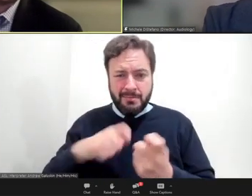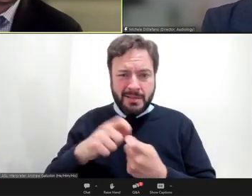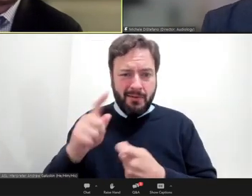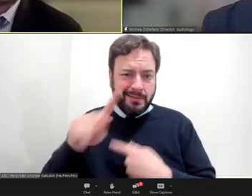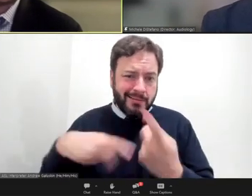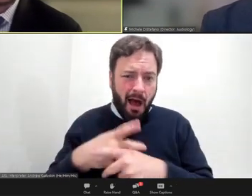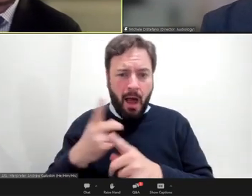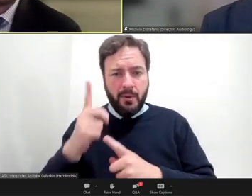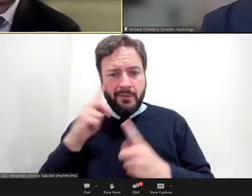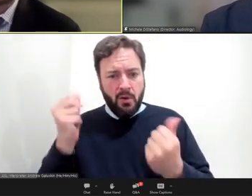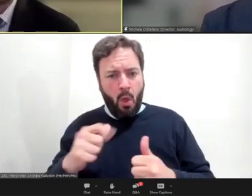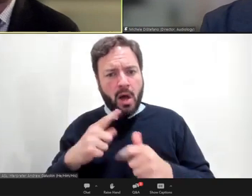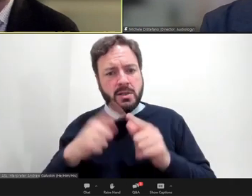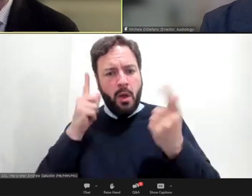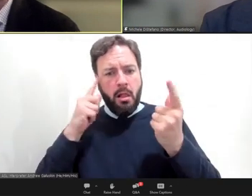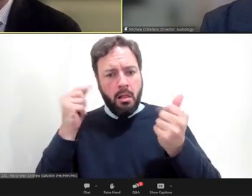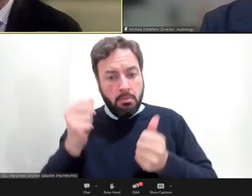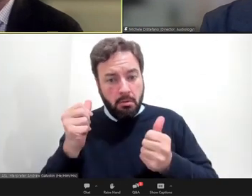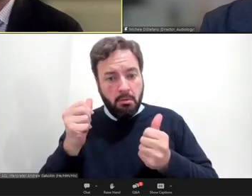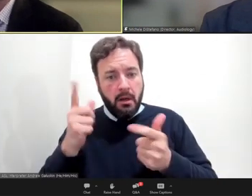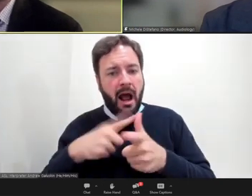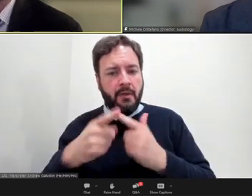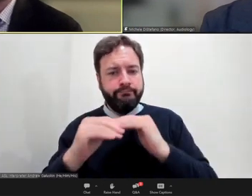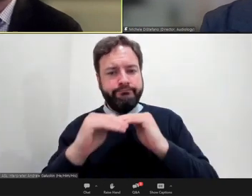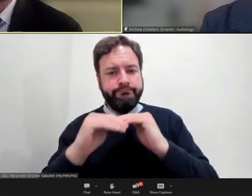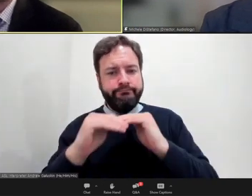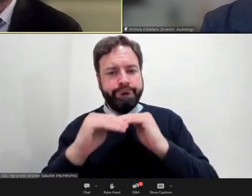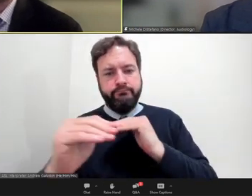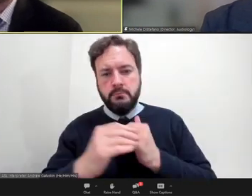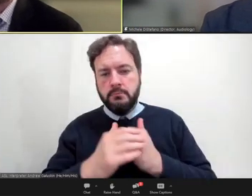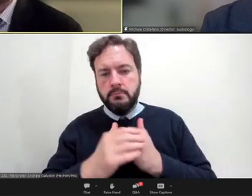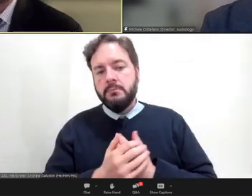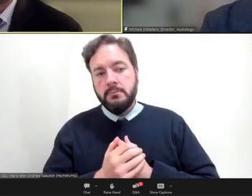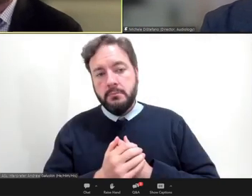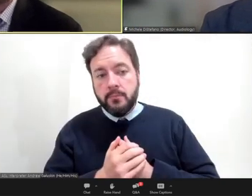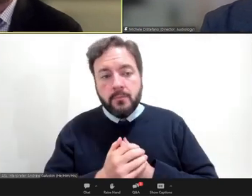is that it will stay as it is. So yes. That is the kind of information we can